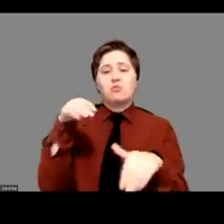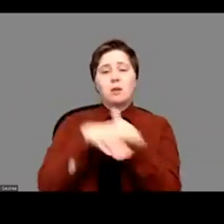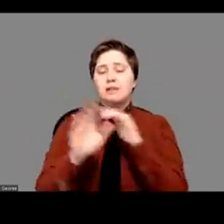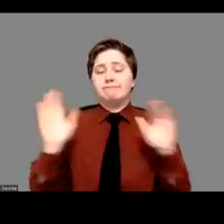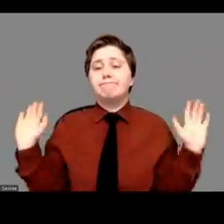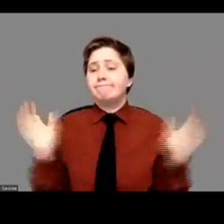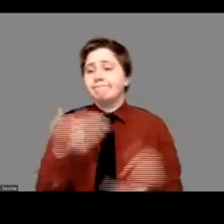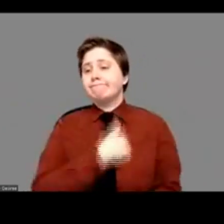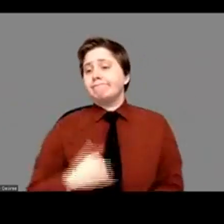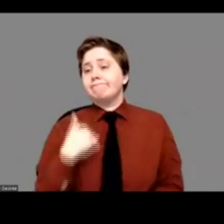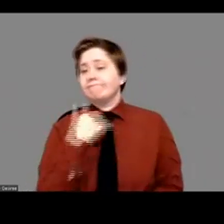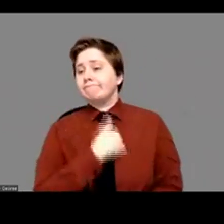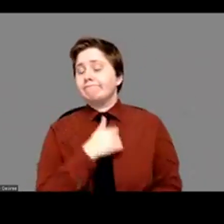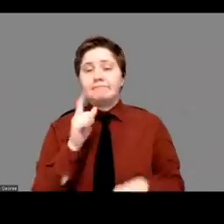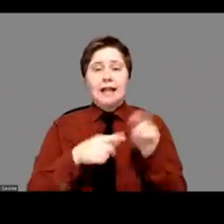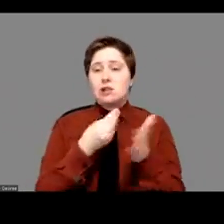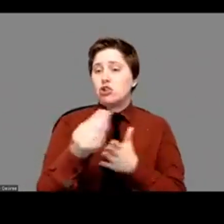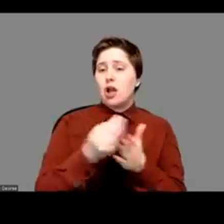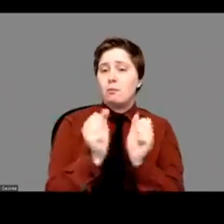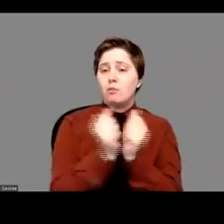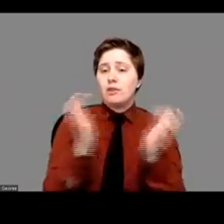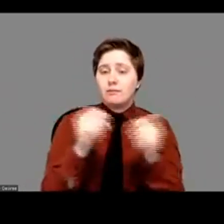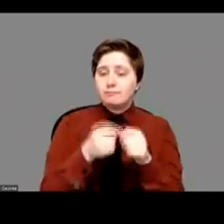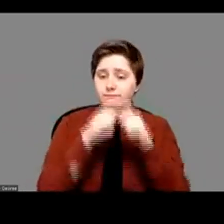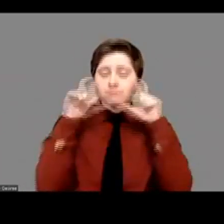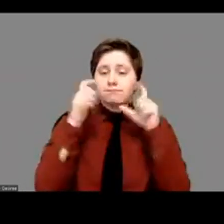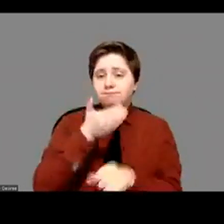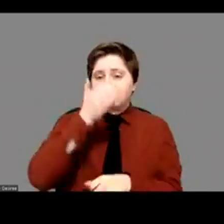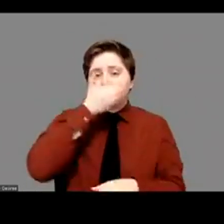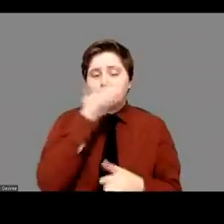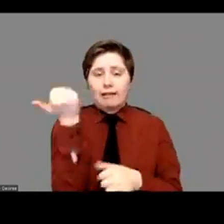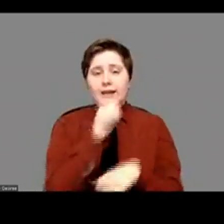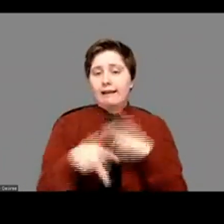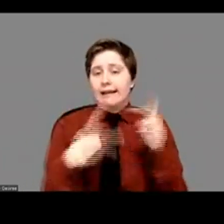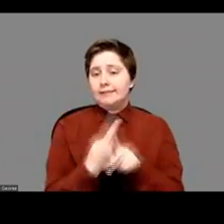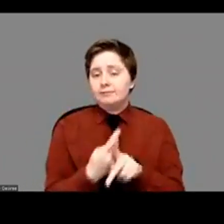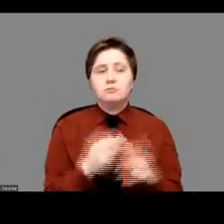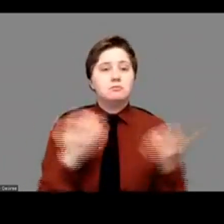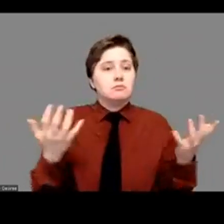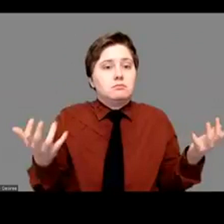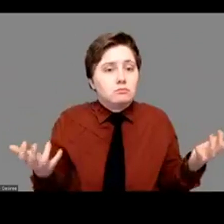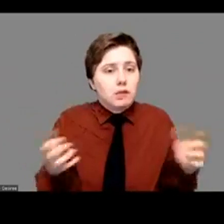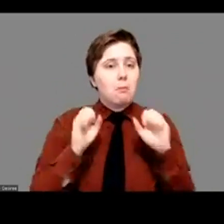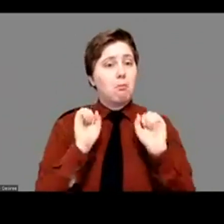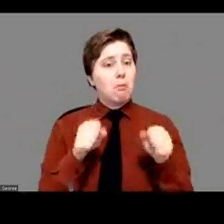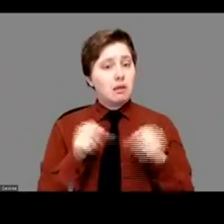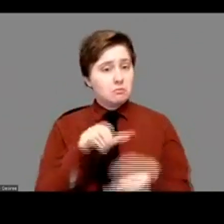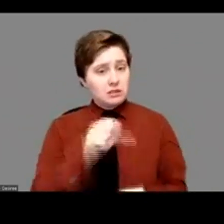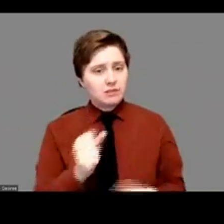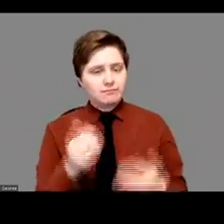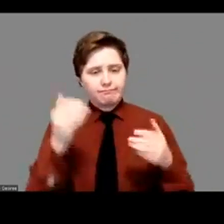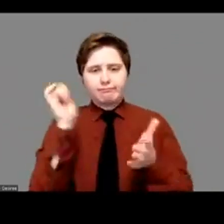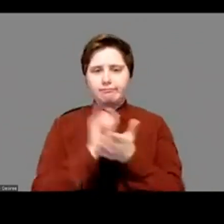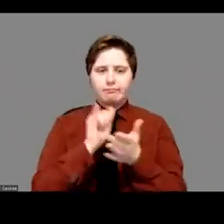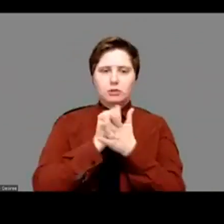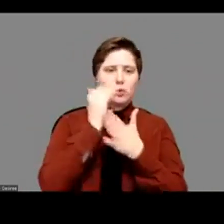into their business to conduct Commerce. If you're not wearing a face covering that is always a possibility, it's unknowable.